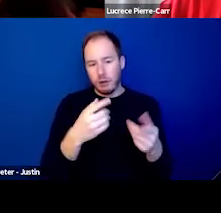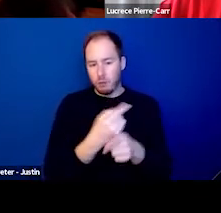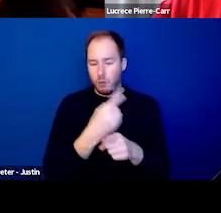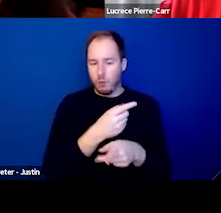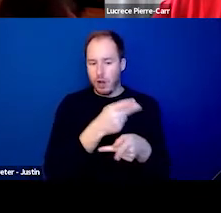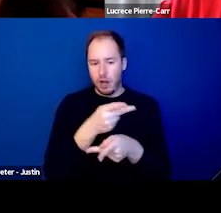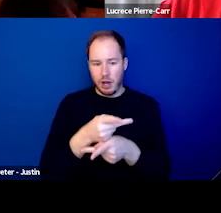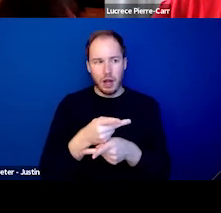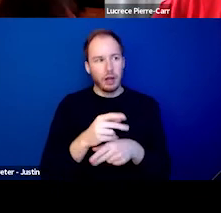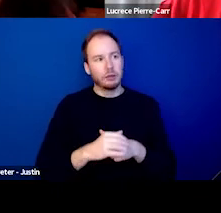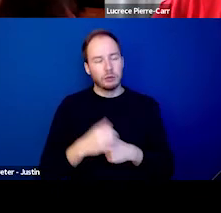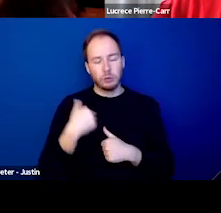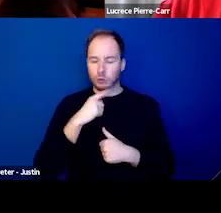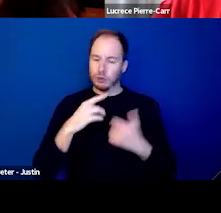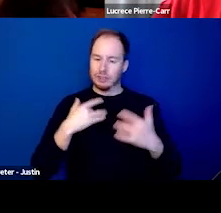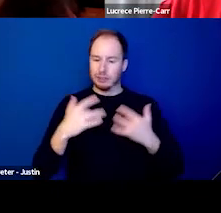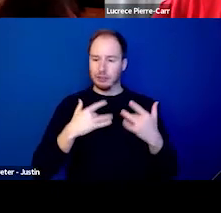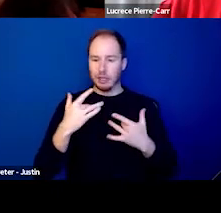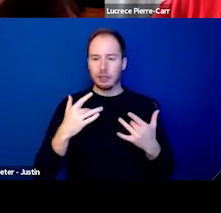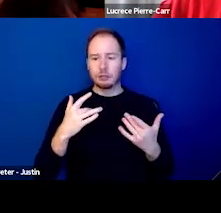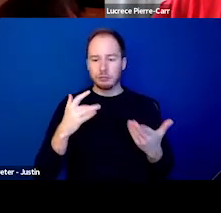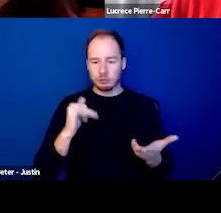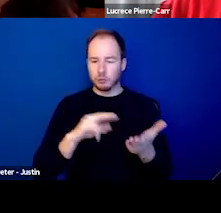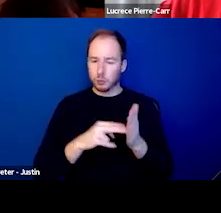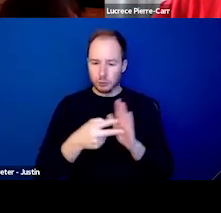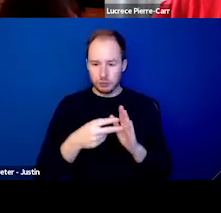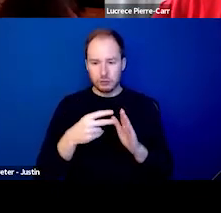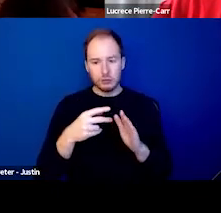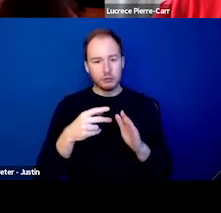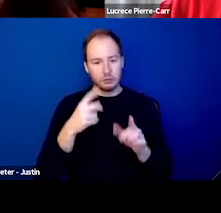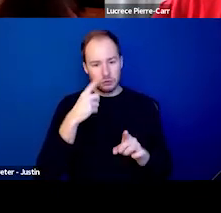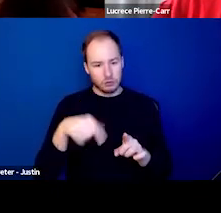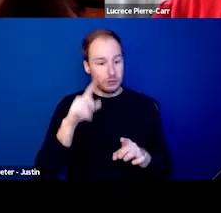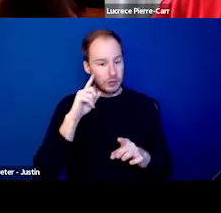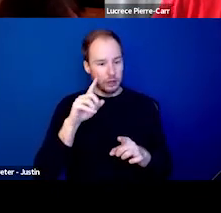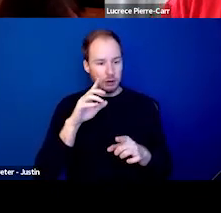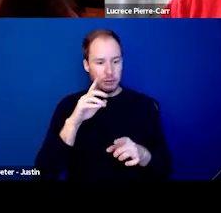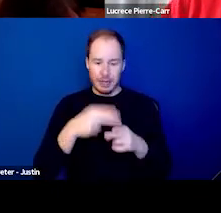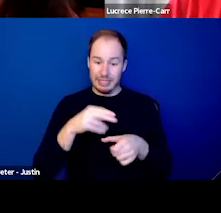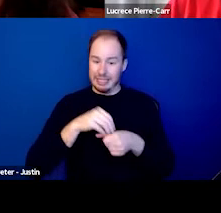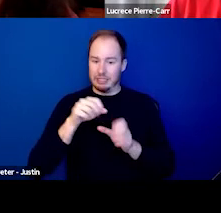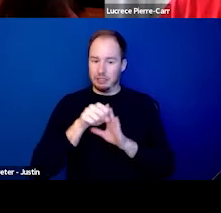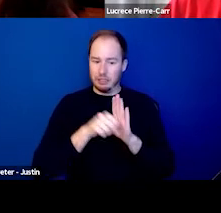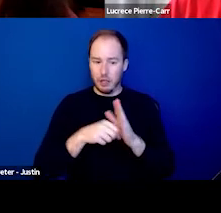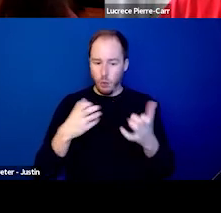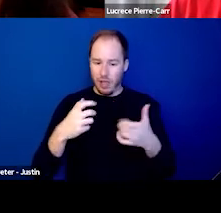So we're really excited about that. And that's what that means when you hear us, when you hear us talk about that. And that's the other benefit of working